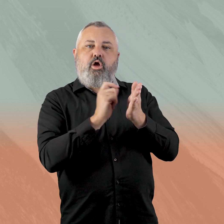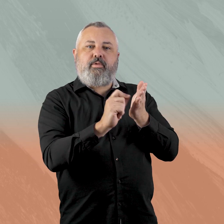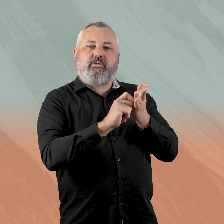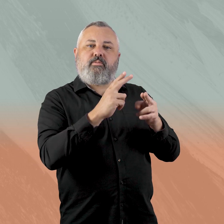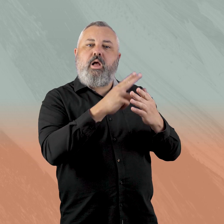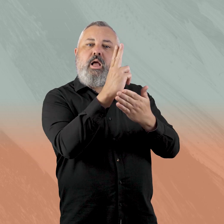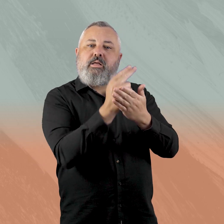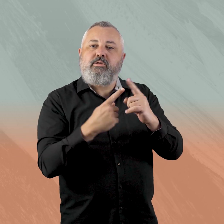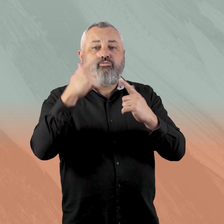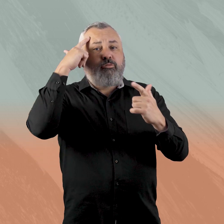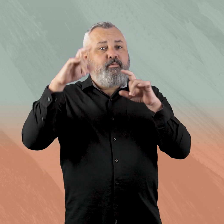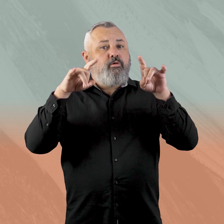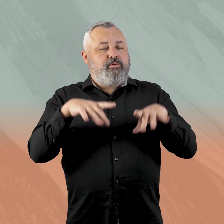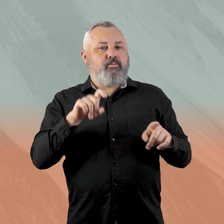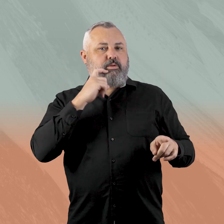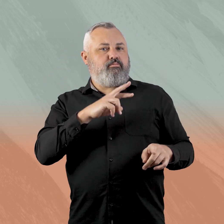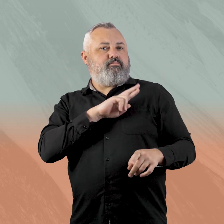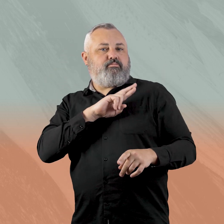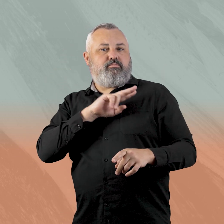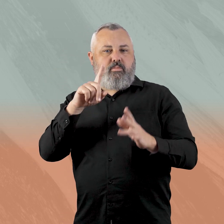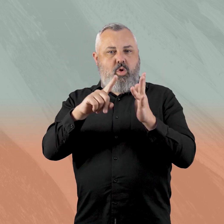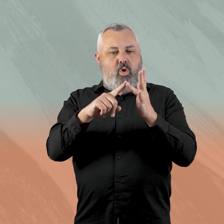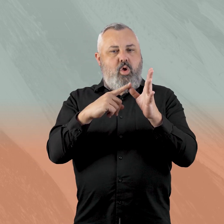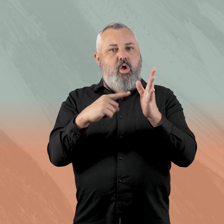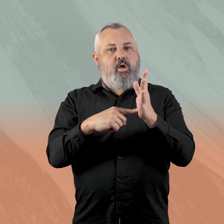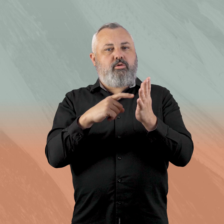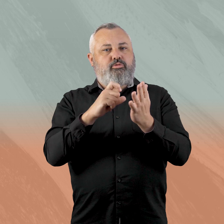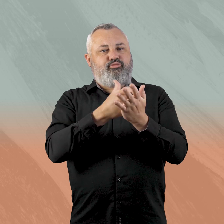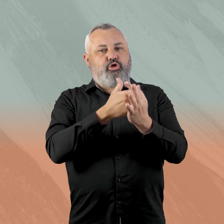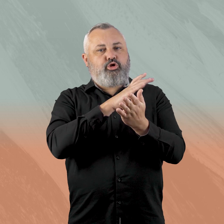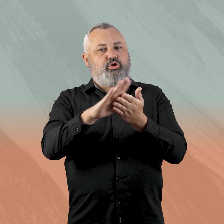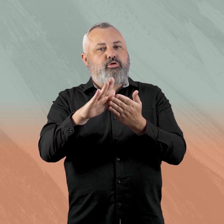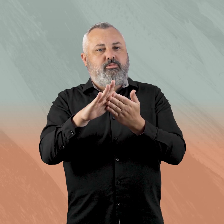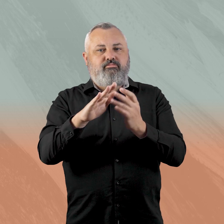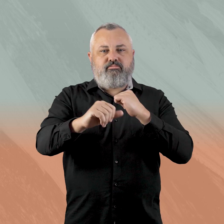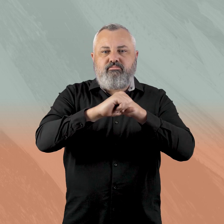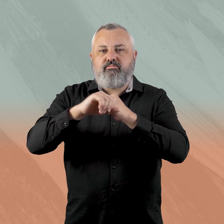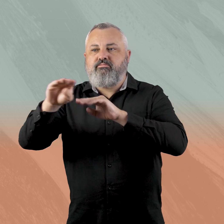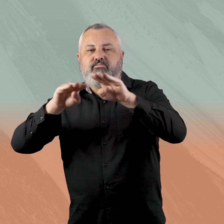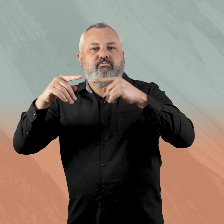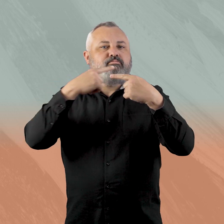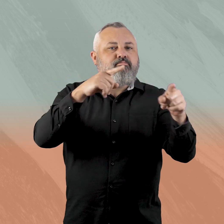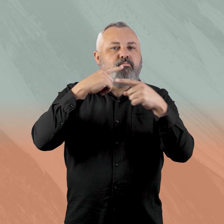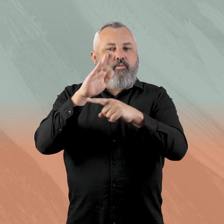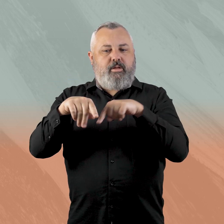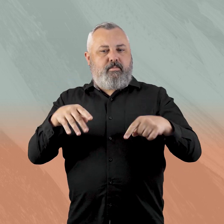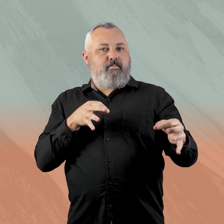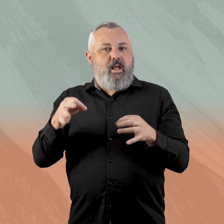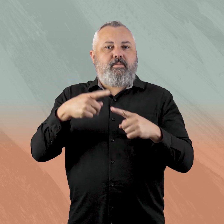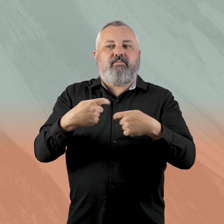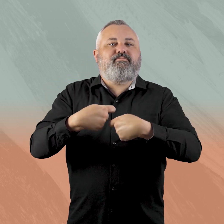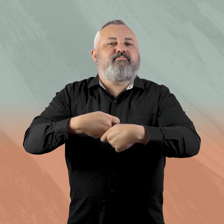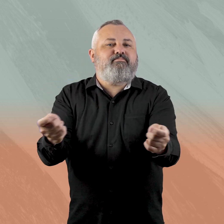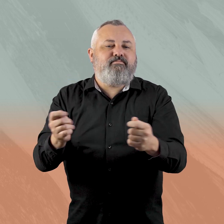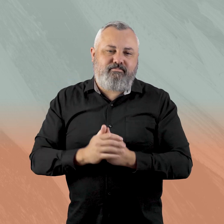Office for the Arts and Creative Australia will support outreach and delivery.